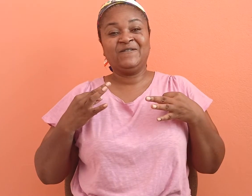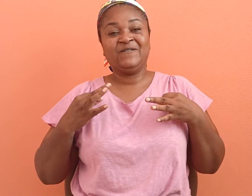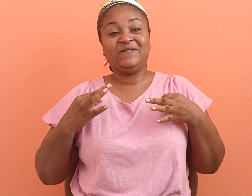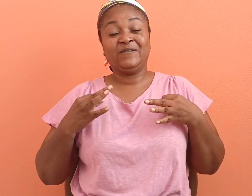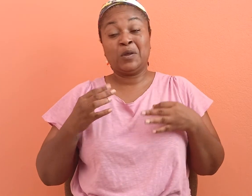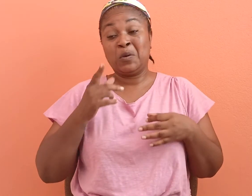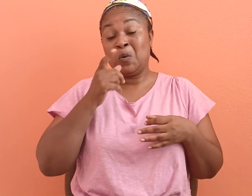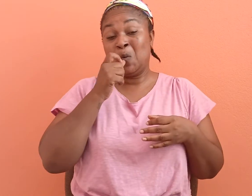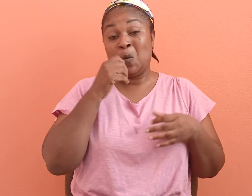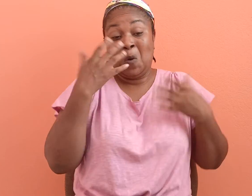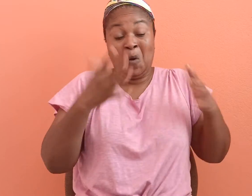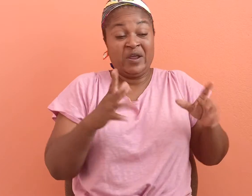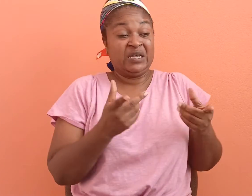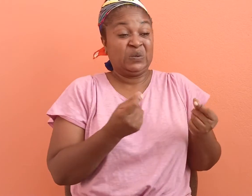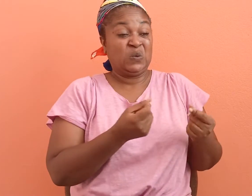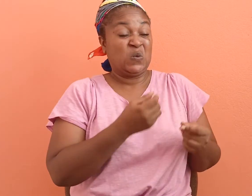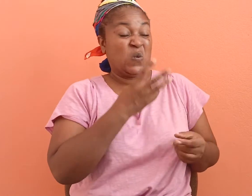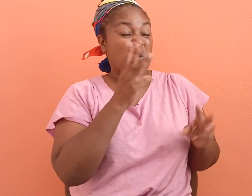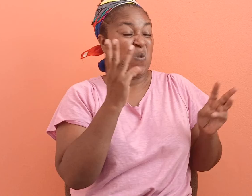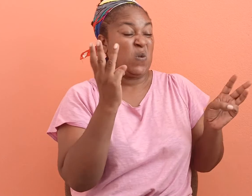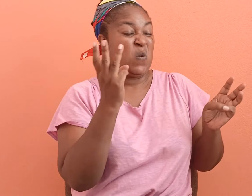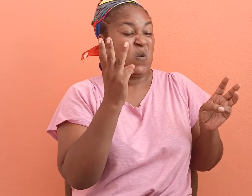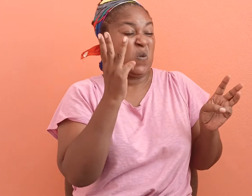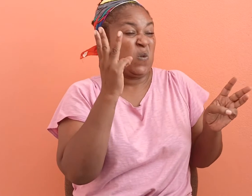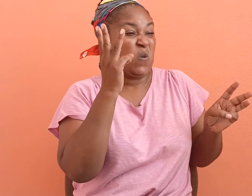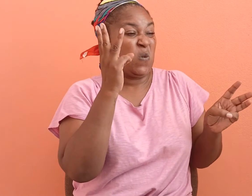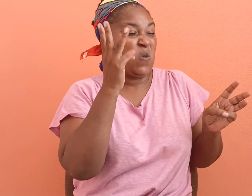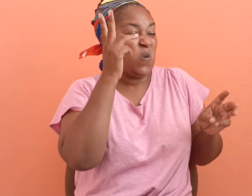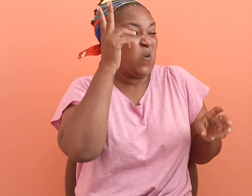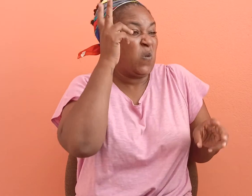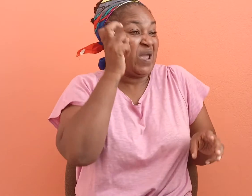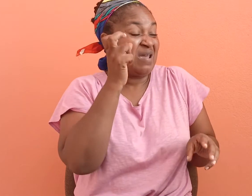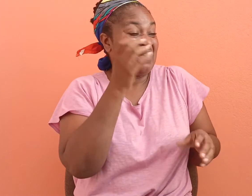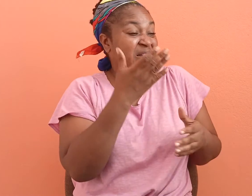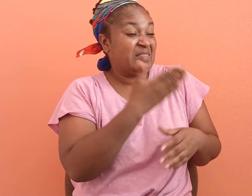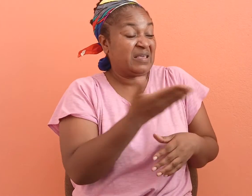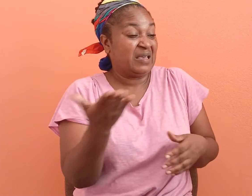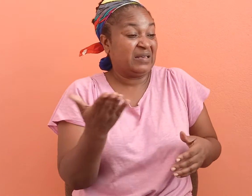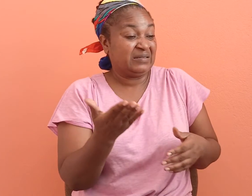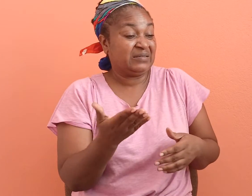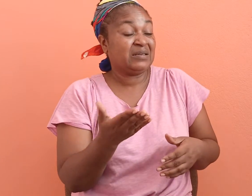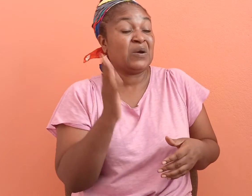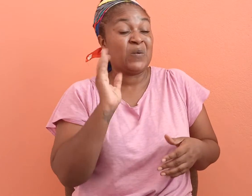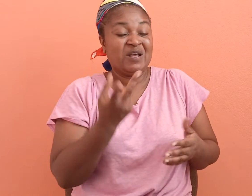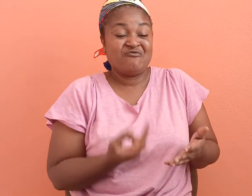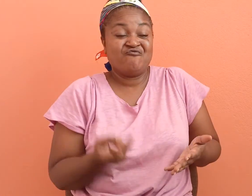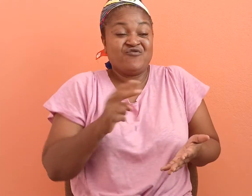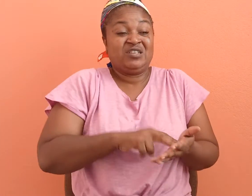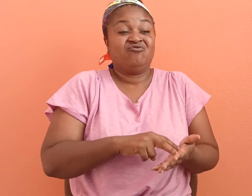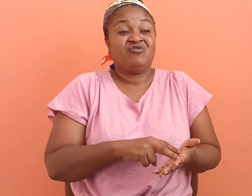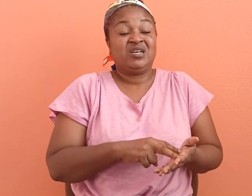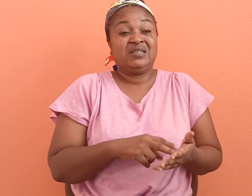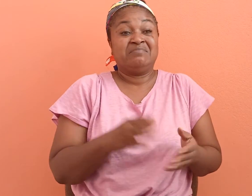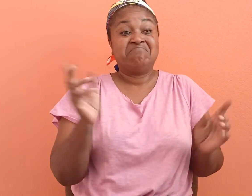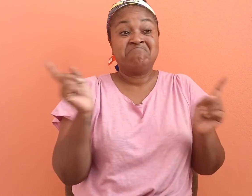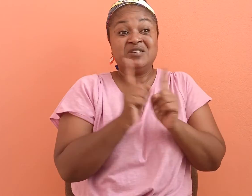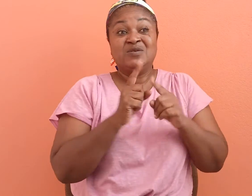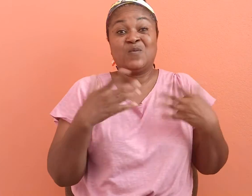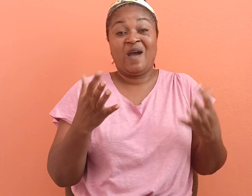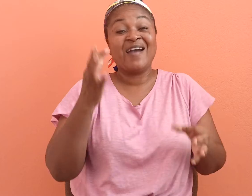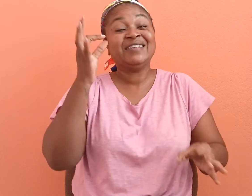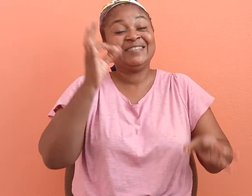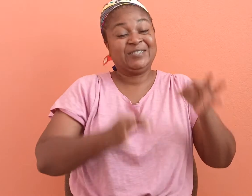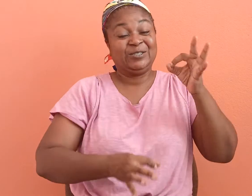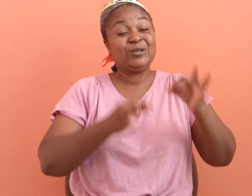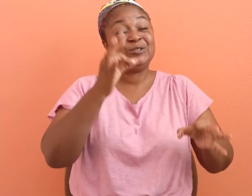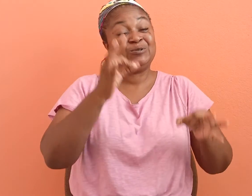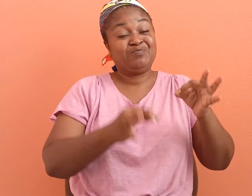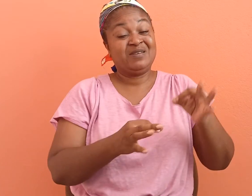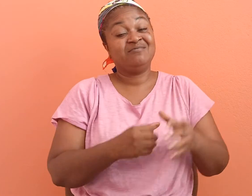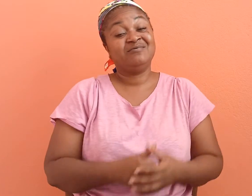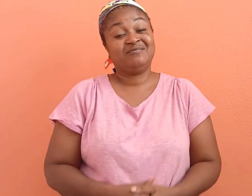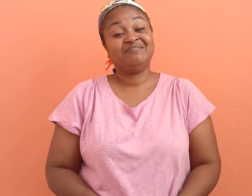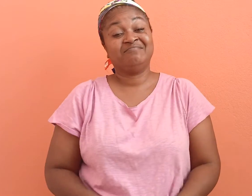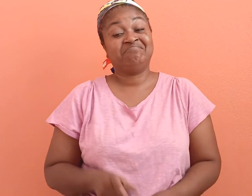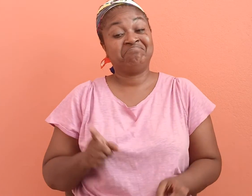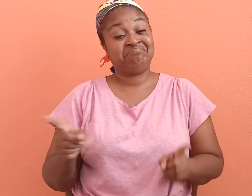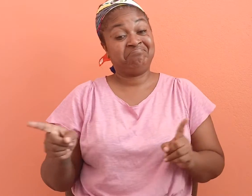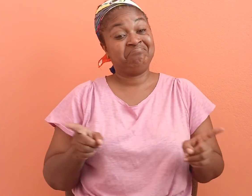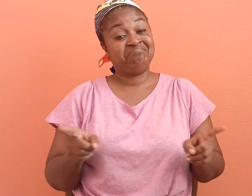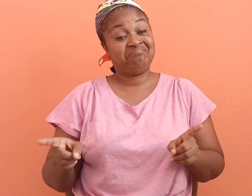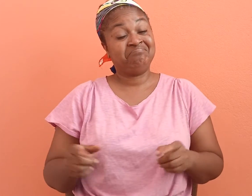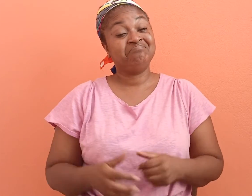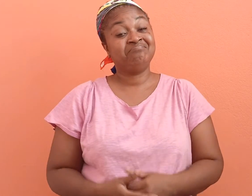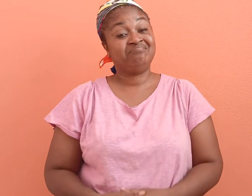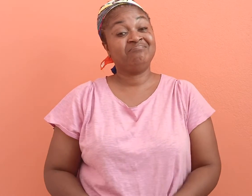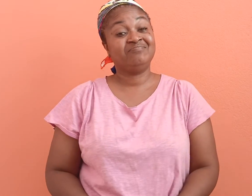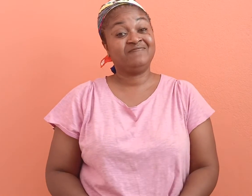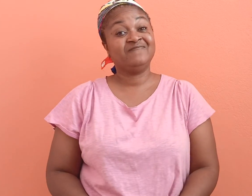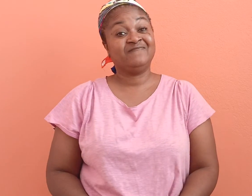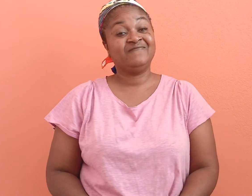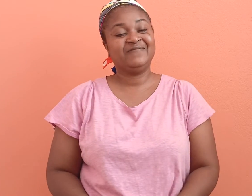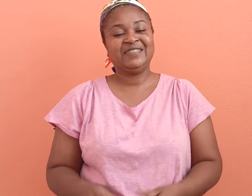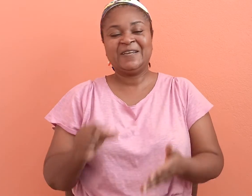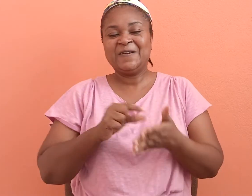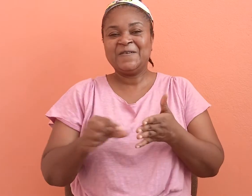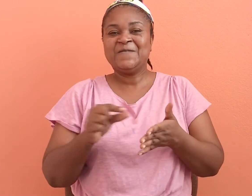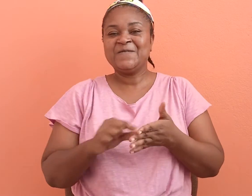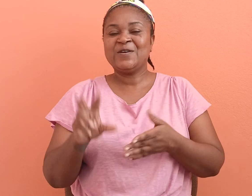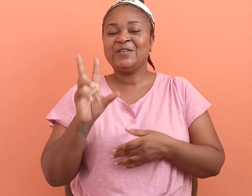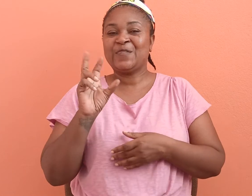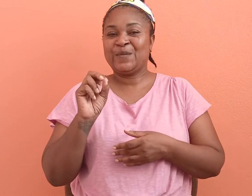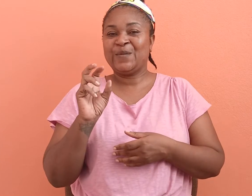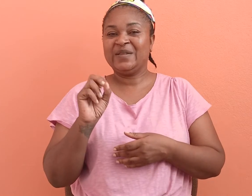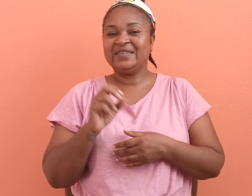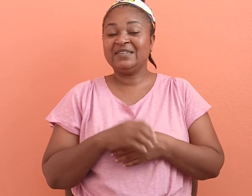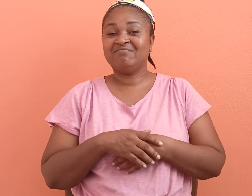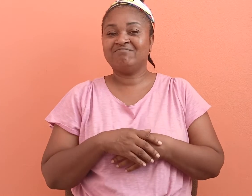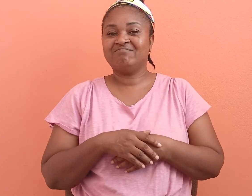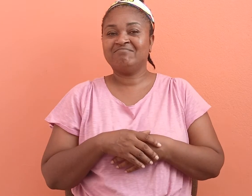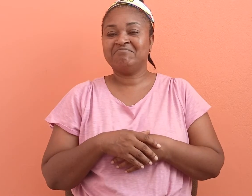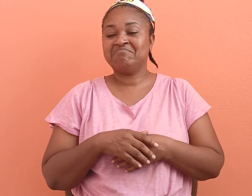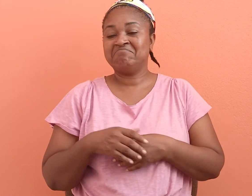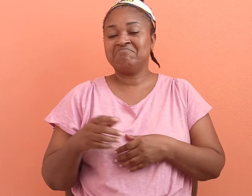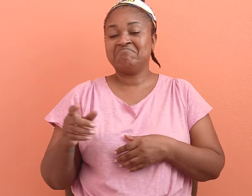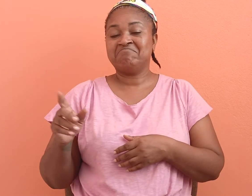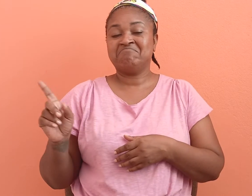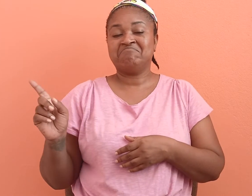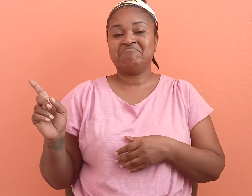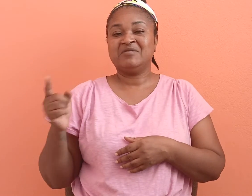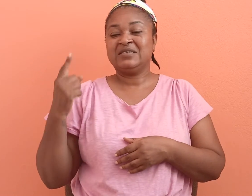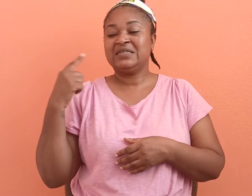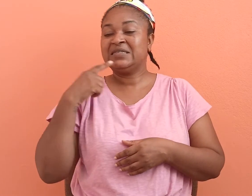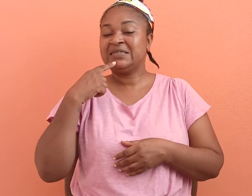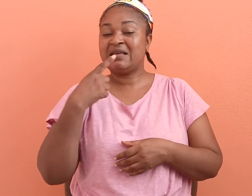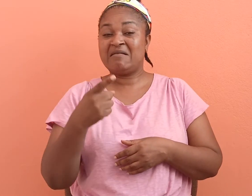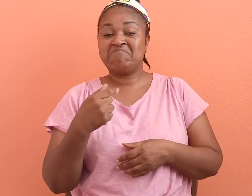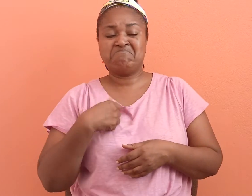those who did wicked things into the resurrection of judgment. 30 I can’t do anything by myself.